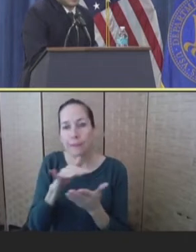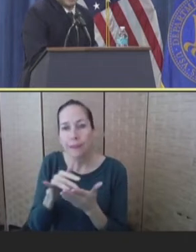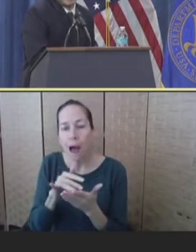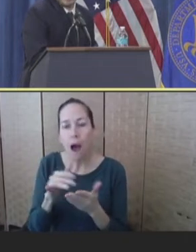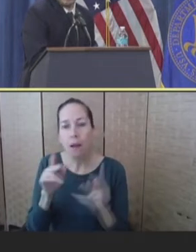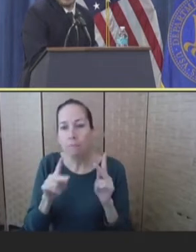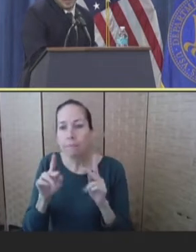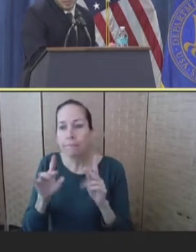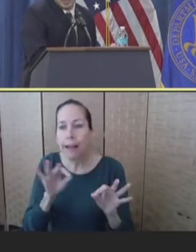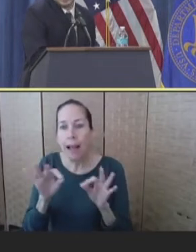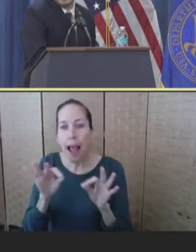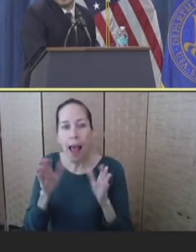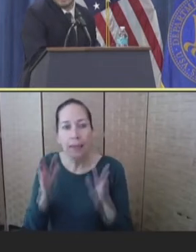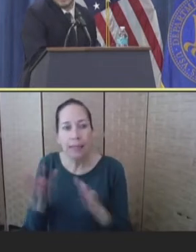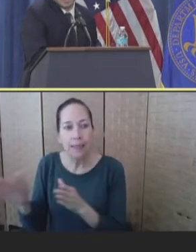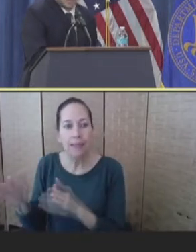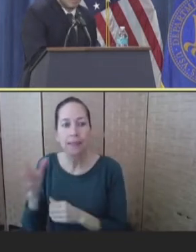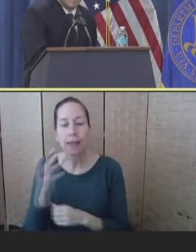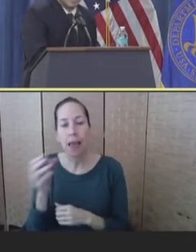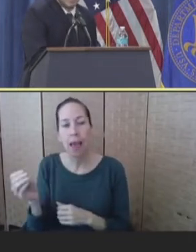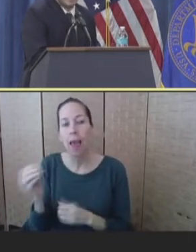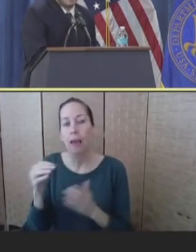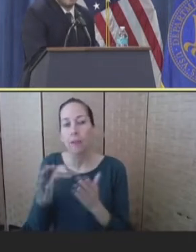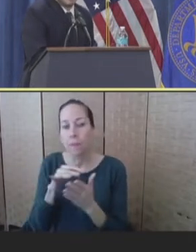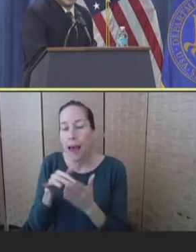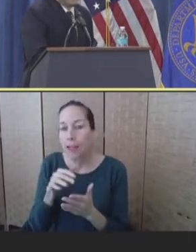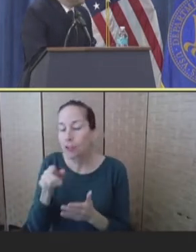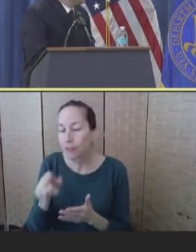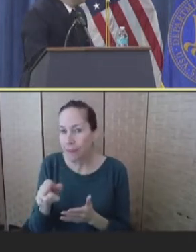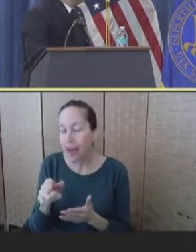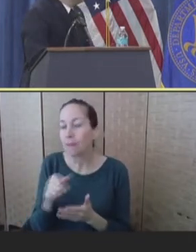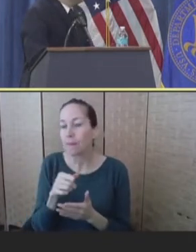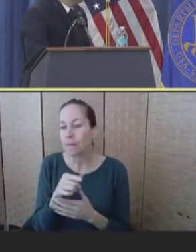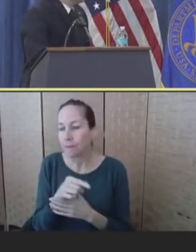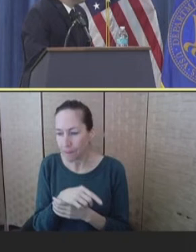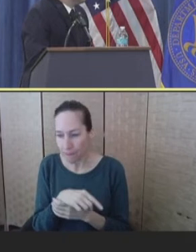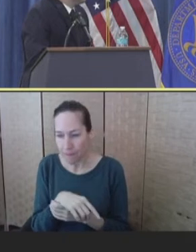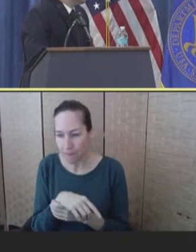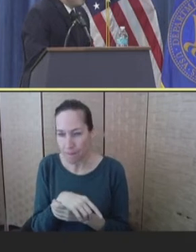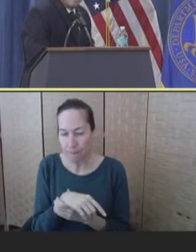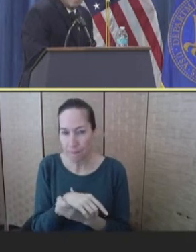And the follow up period is essentially the observation period.